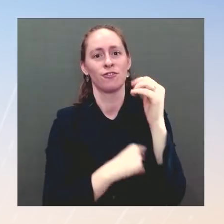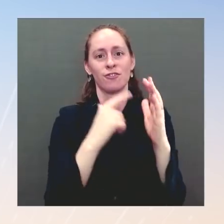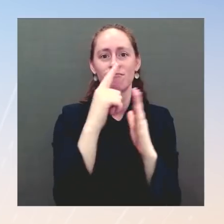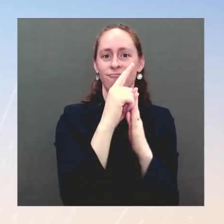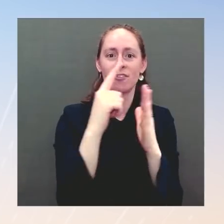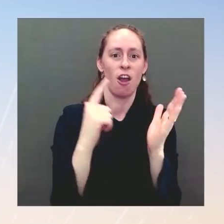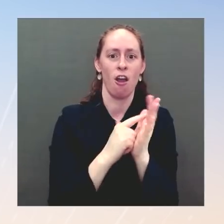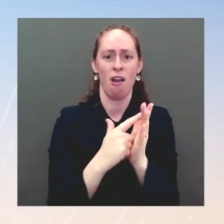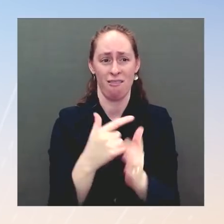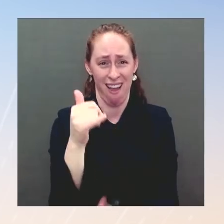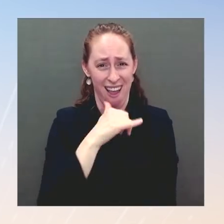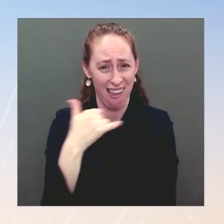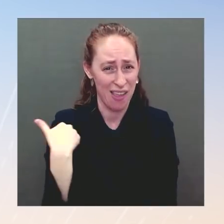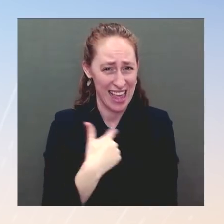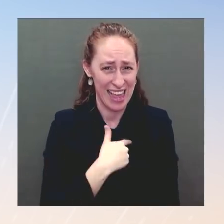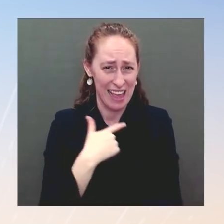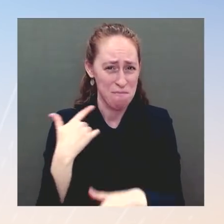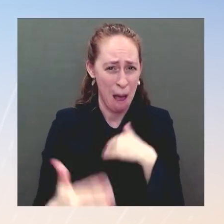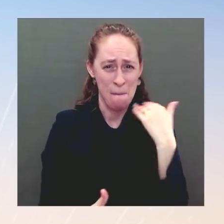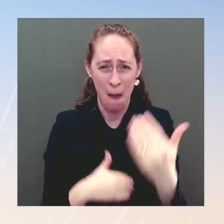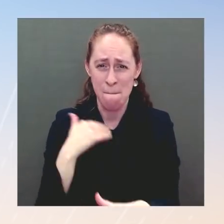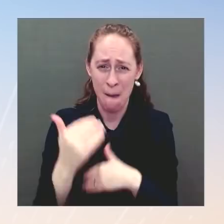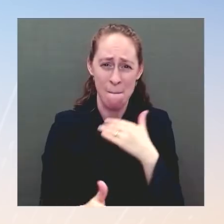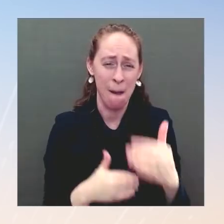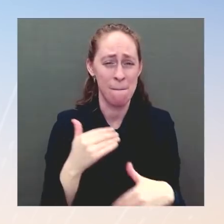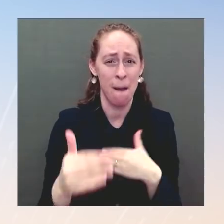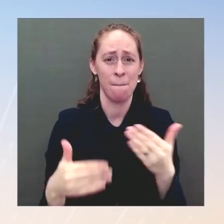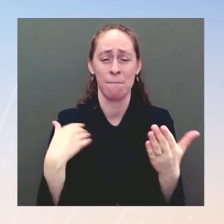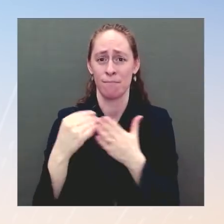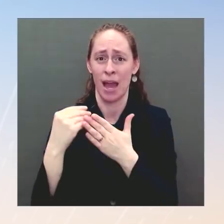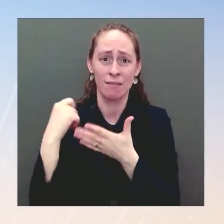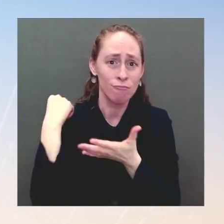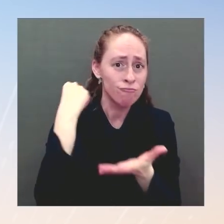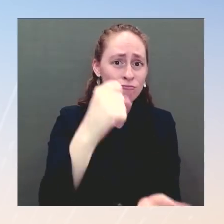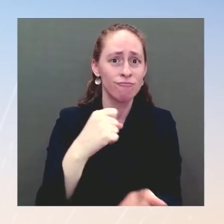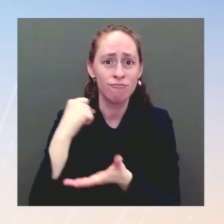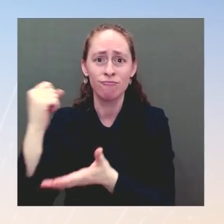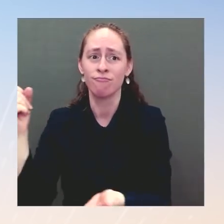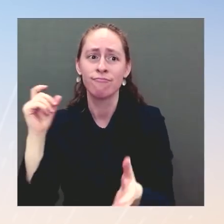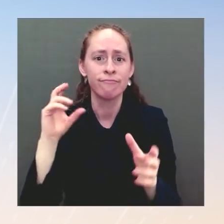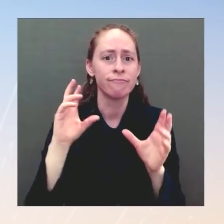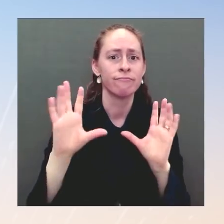This funding will help rebuild crumbling road and bridges, replace lead pipes, help provide high-speed Internet